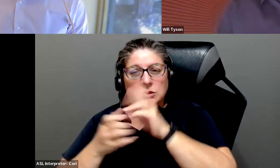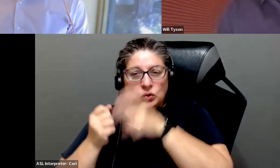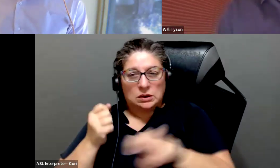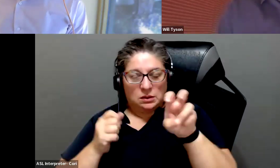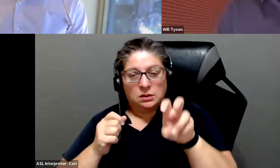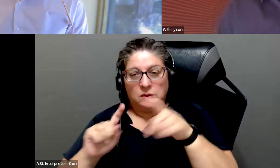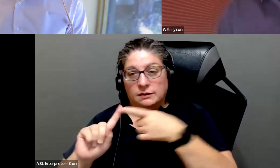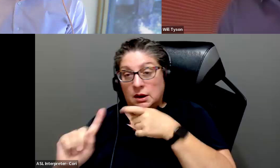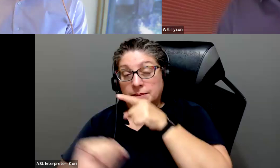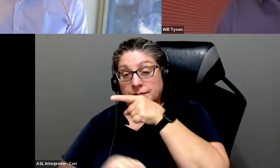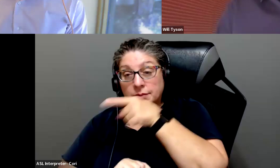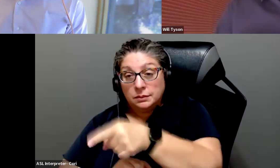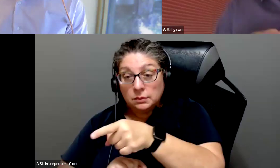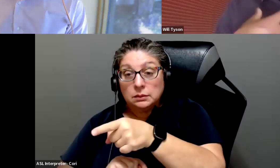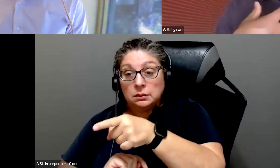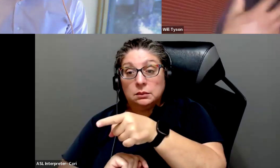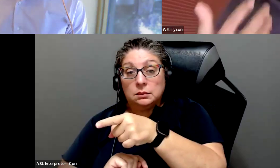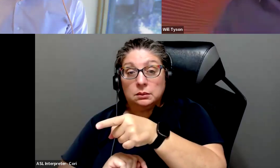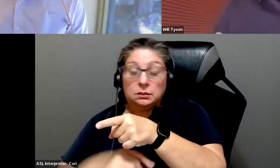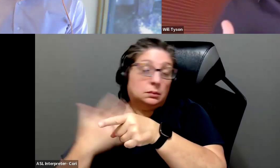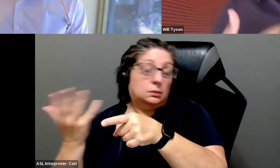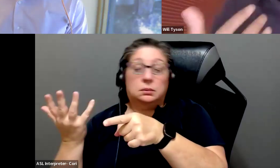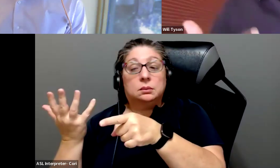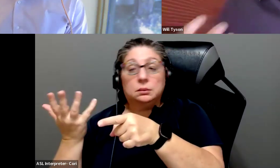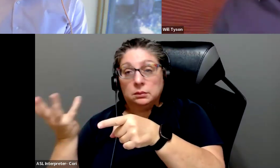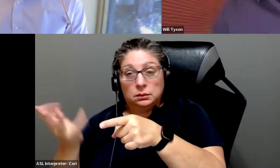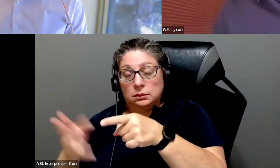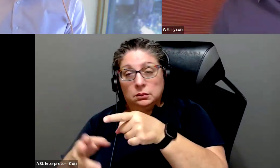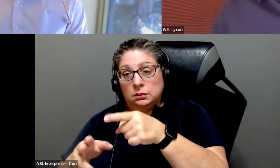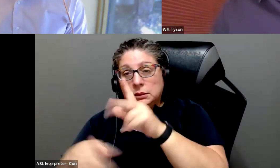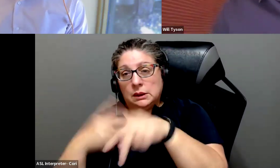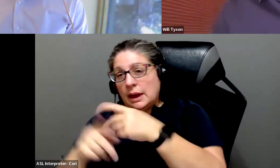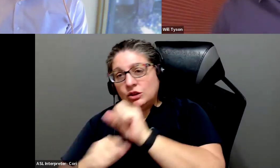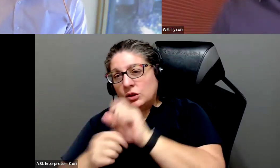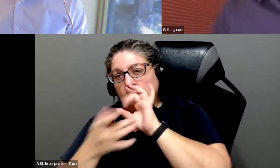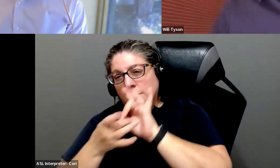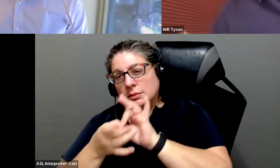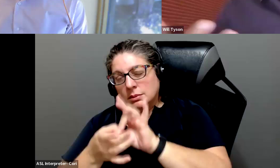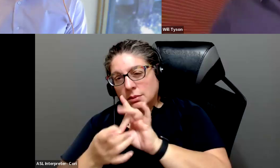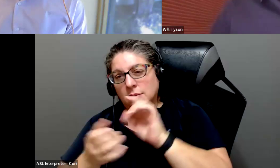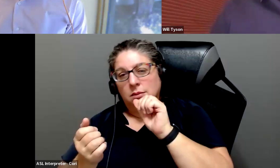Out of the kind of the type of jobs that we associate with